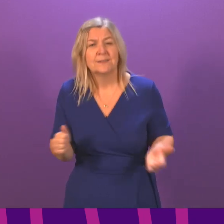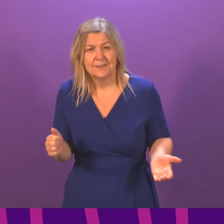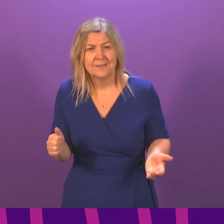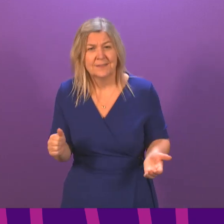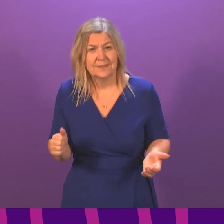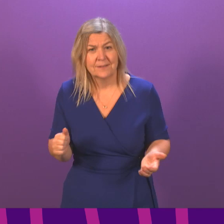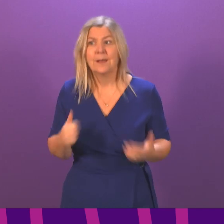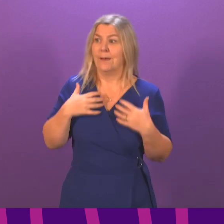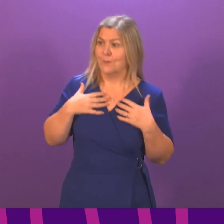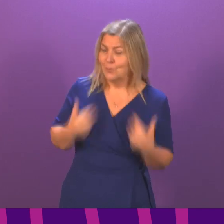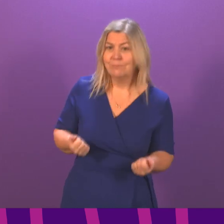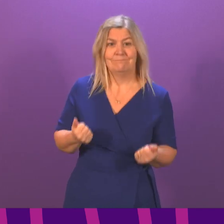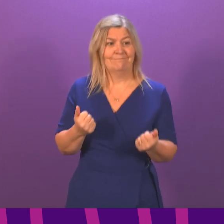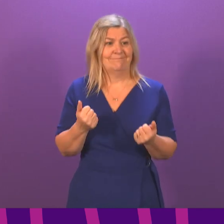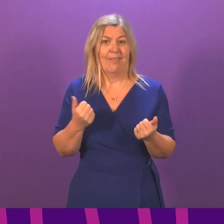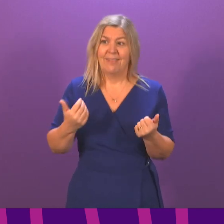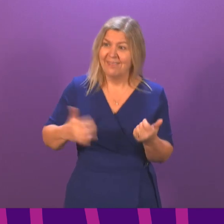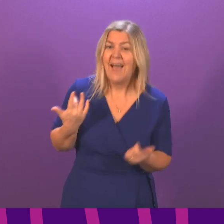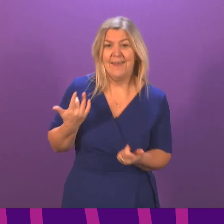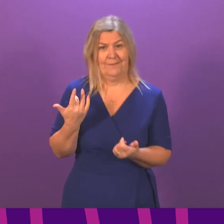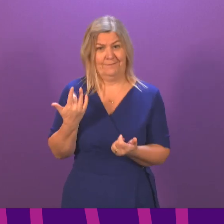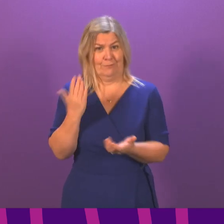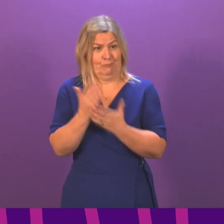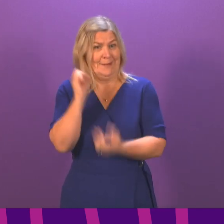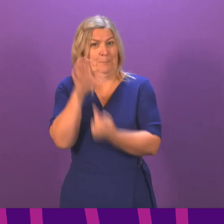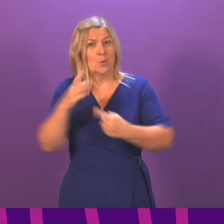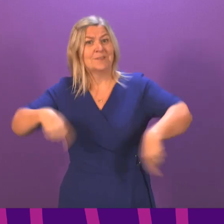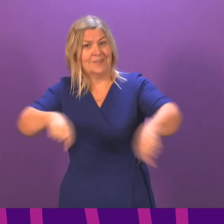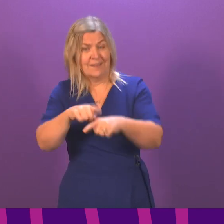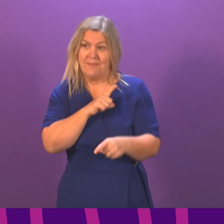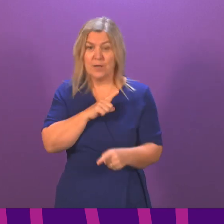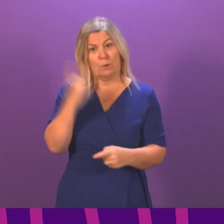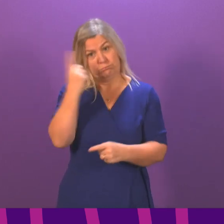human health and life—which is why we take the decisions as seriously as we do.